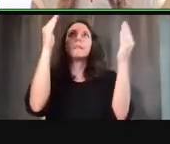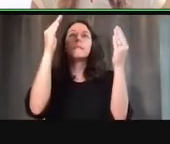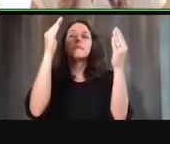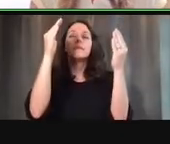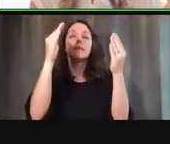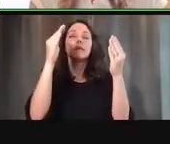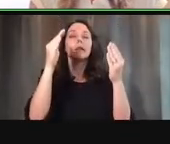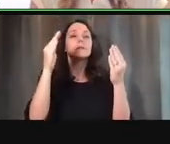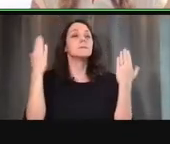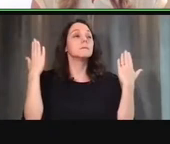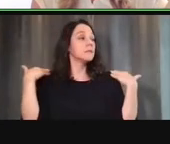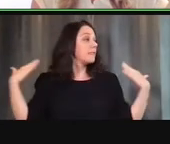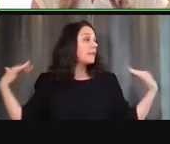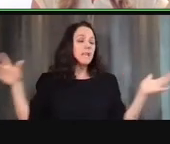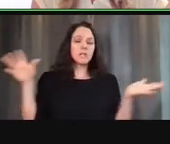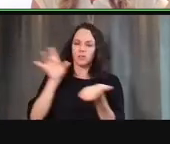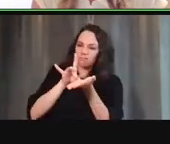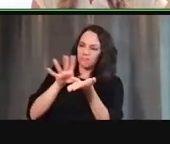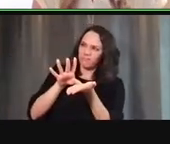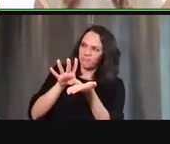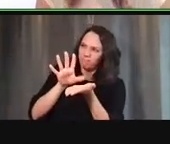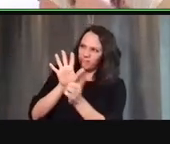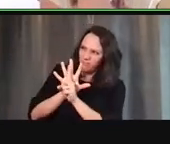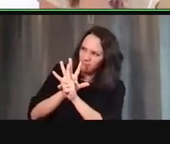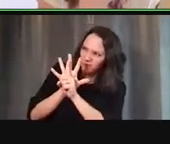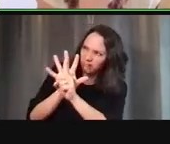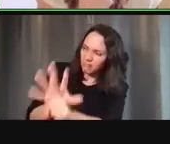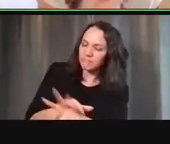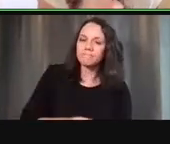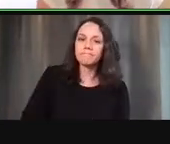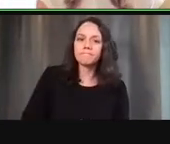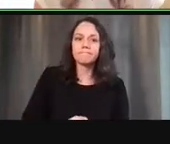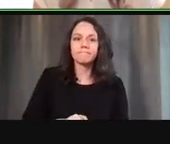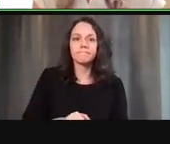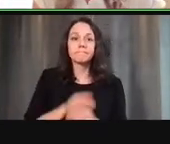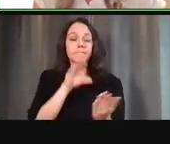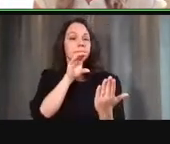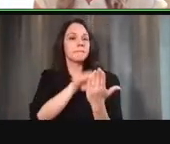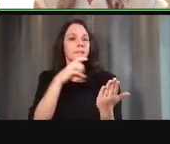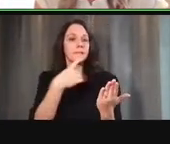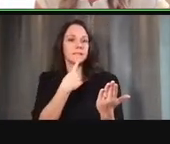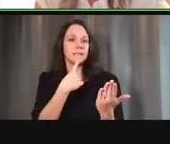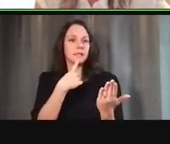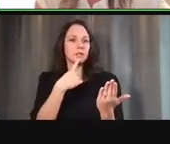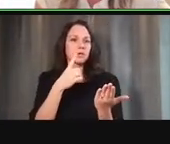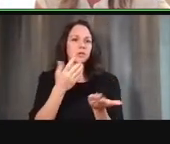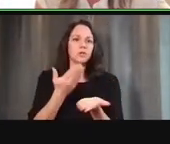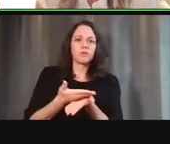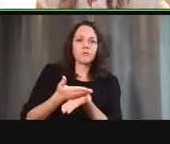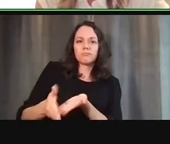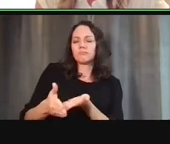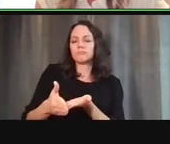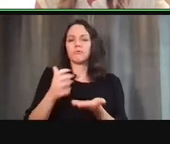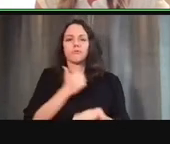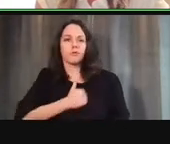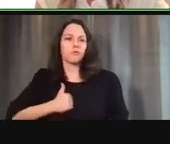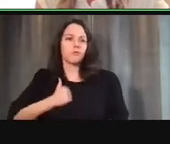And the essay says rejection, regret and shame are some of the unmistakable emotions in a small